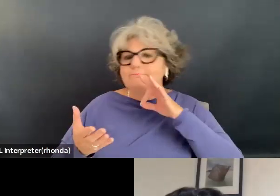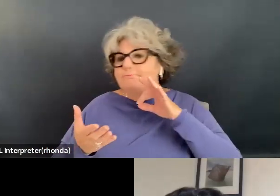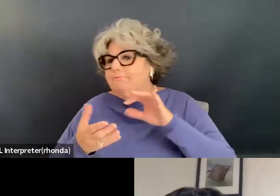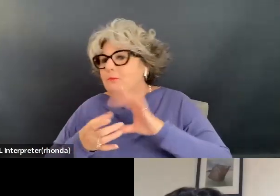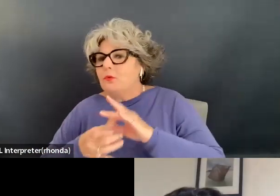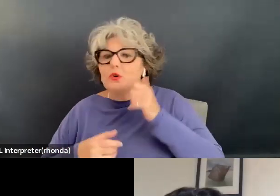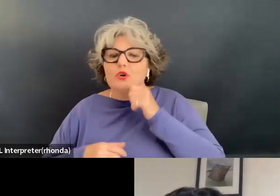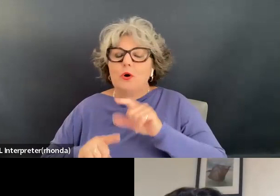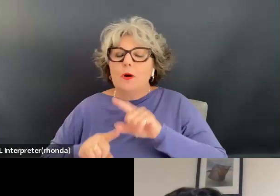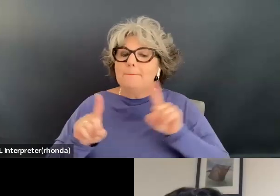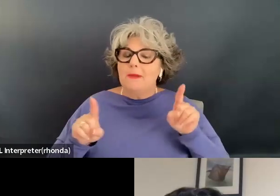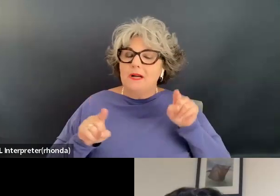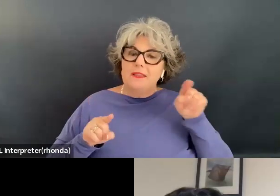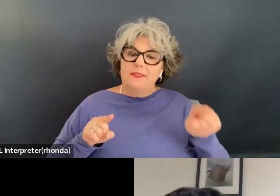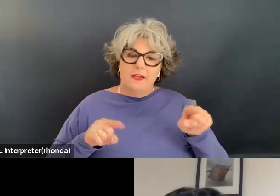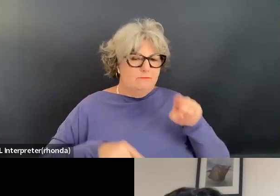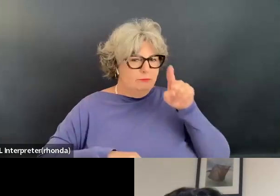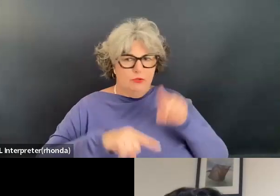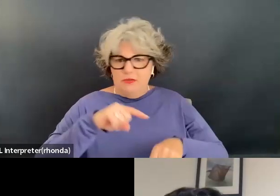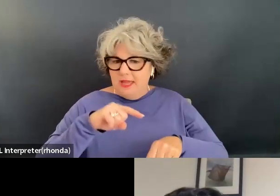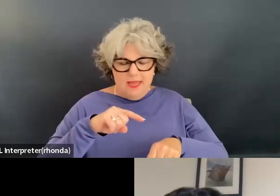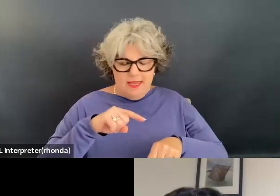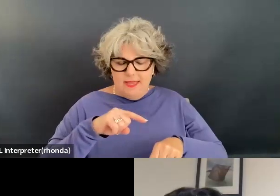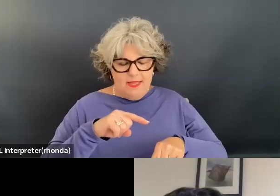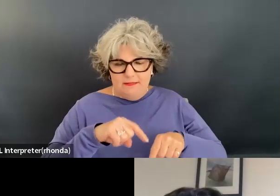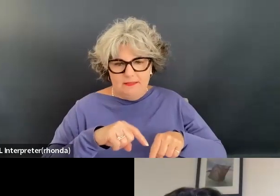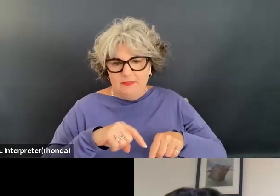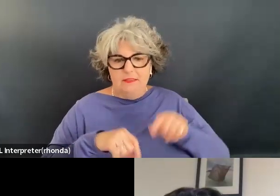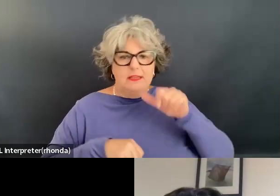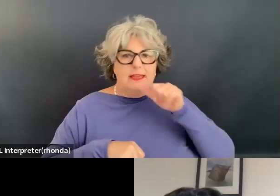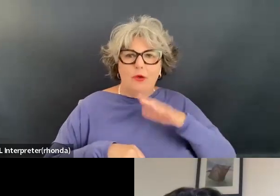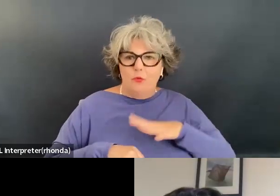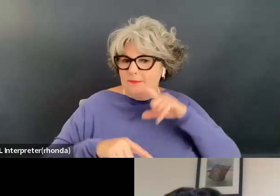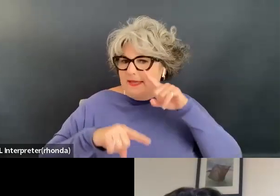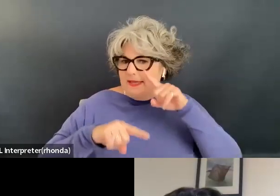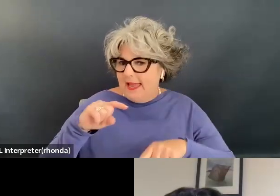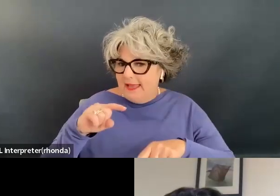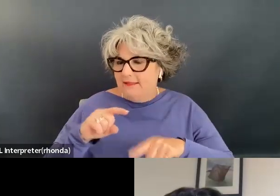But the fact that they are told that you cannot do that and women cannot do that. They just make joke from it.